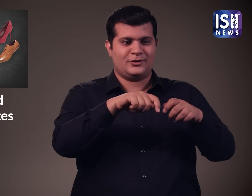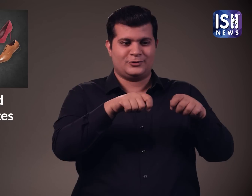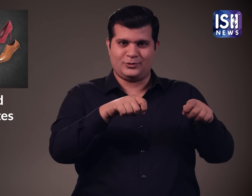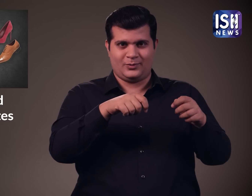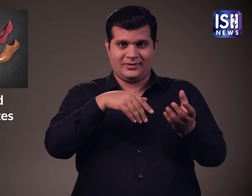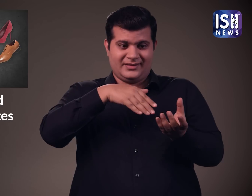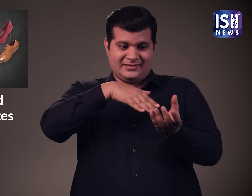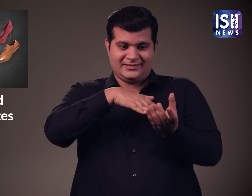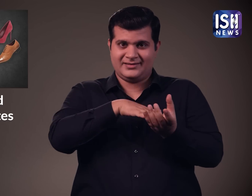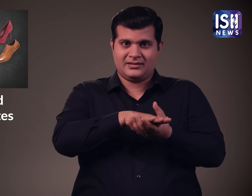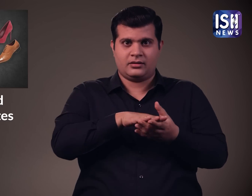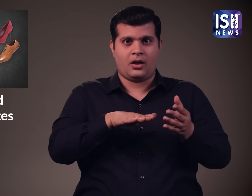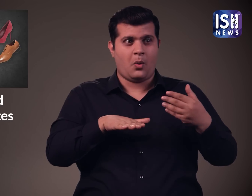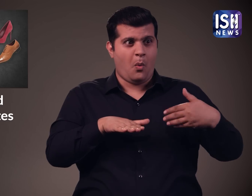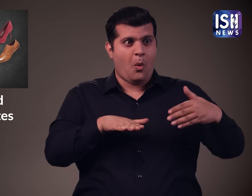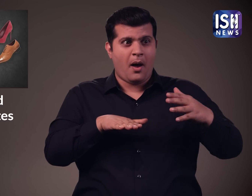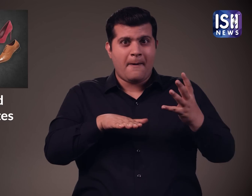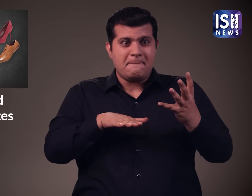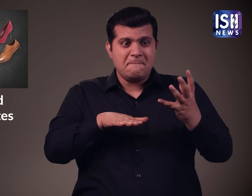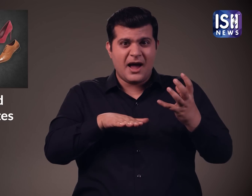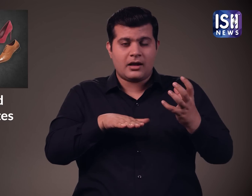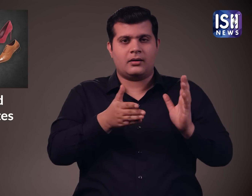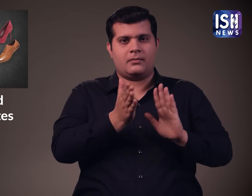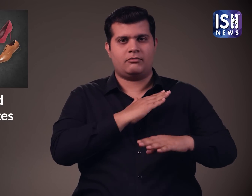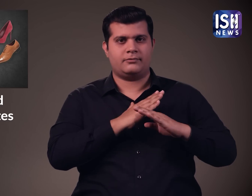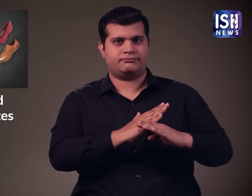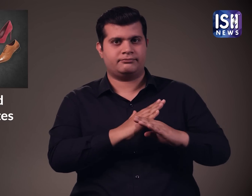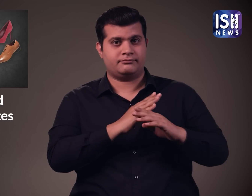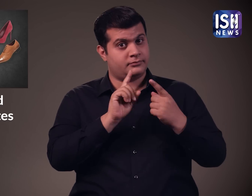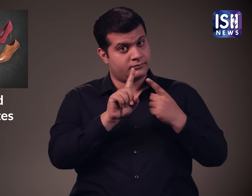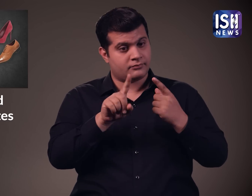1) How to prevent shoe bite.